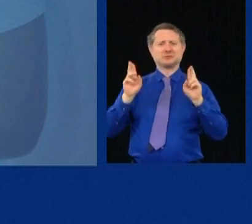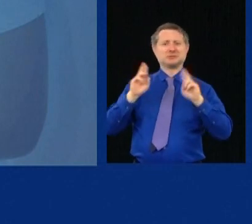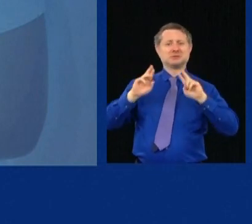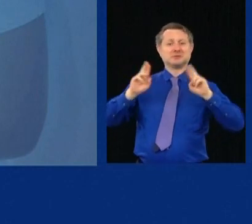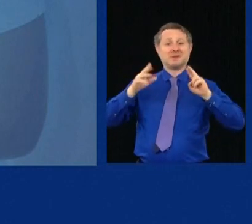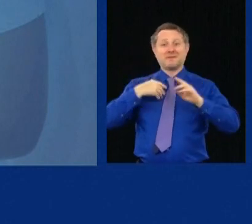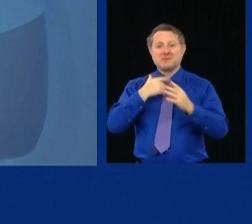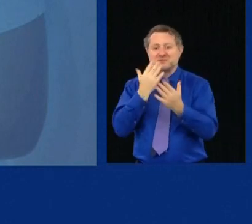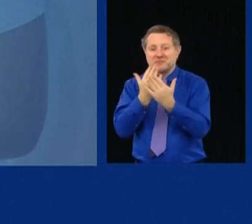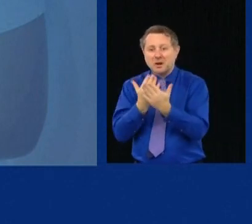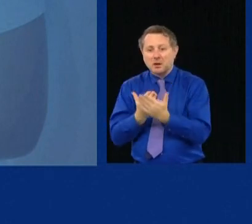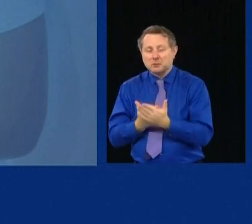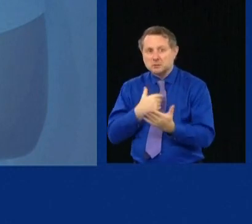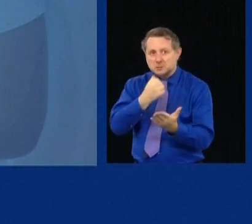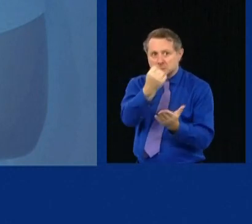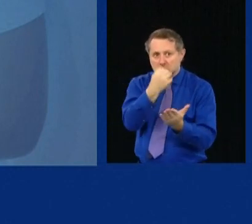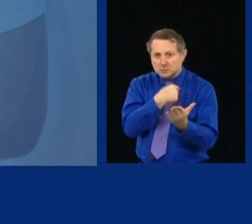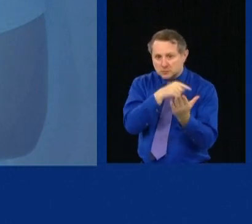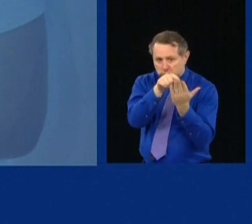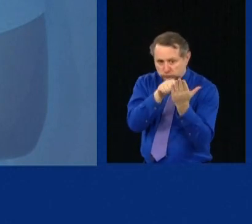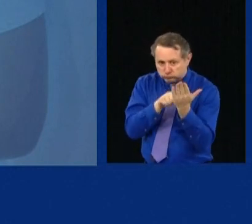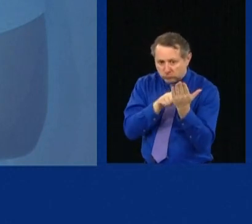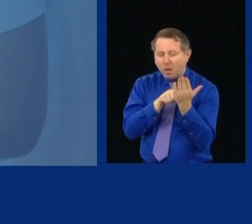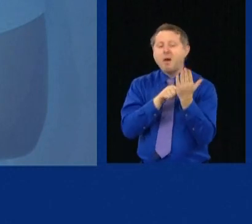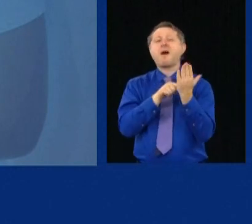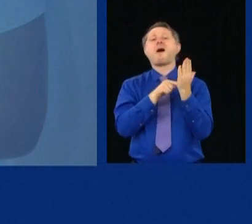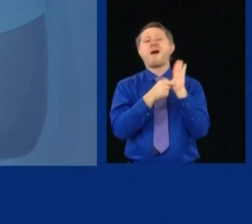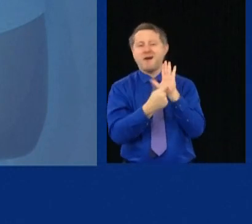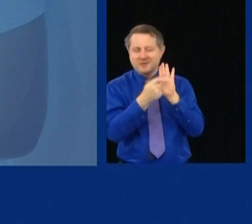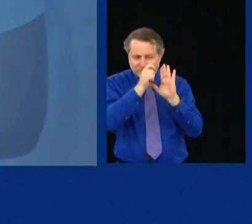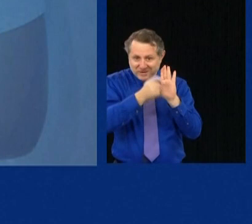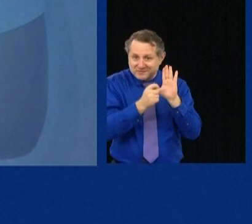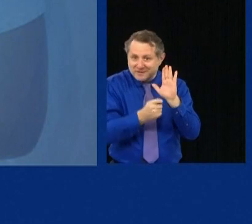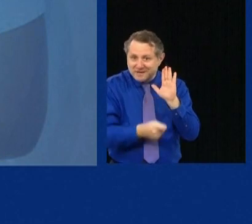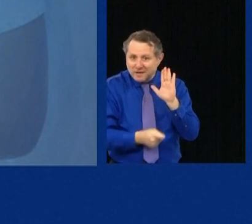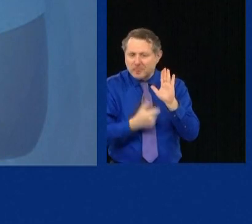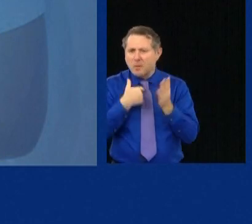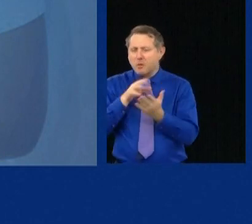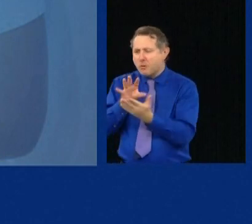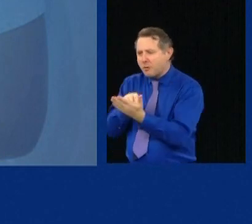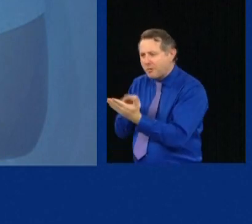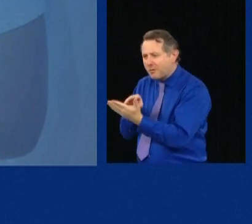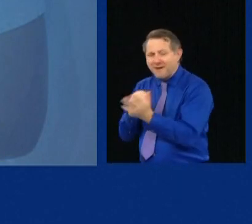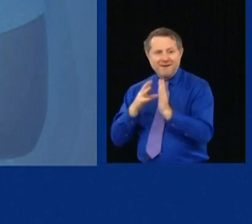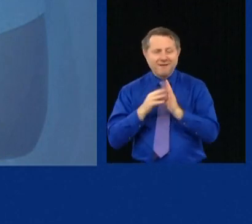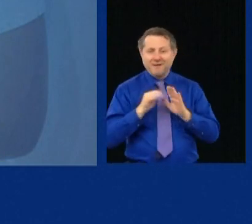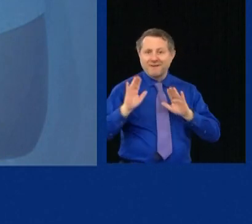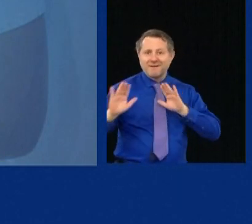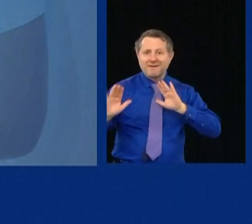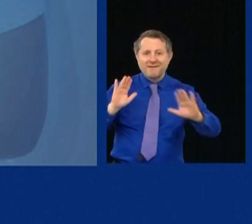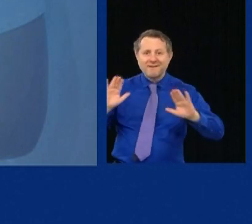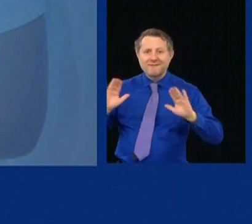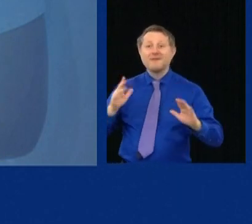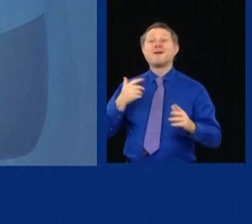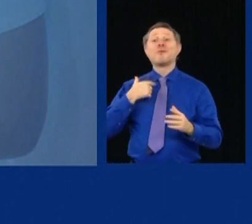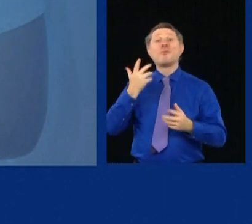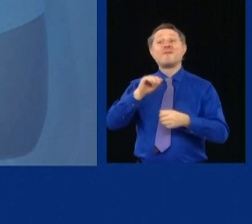REMAIN VIGILANT BECAUSE WE'RE STILL LEARNING, FACTS ARE IN